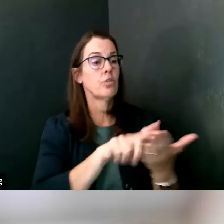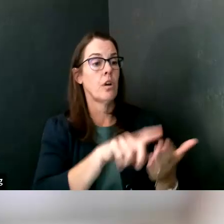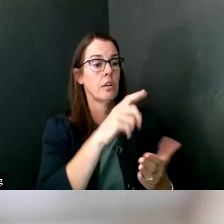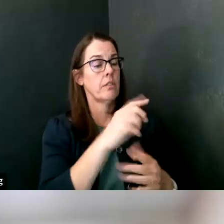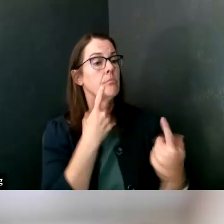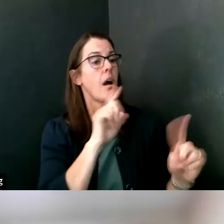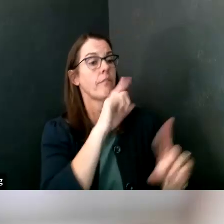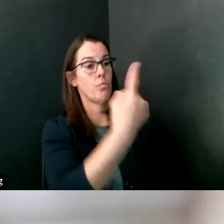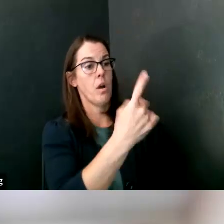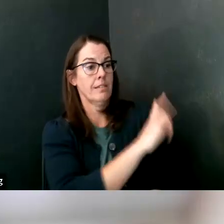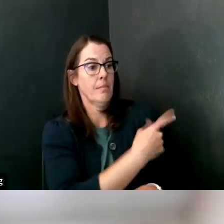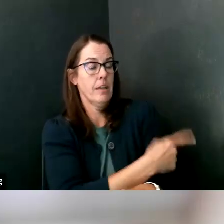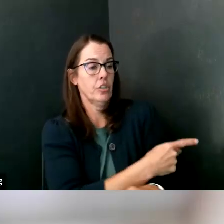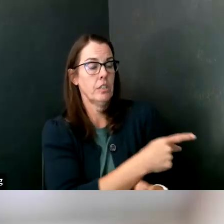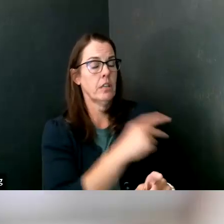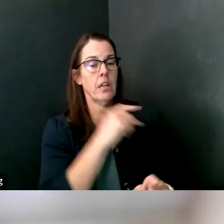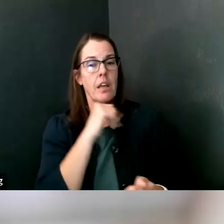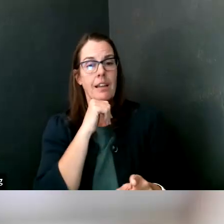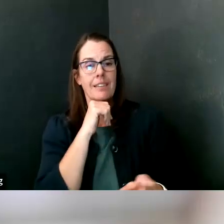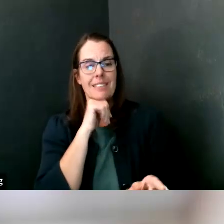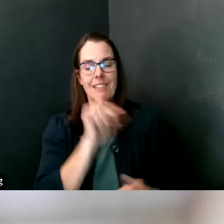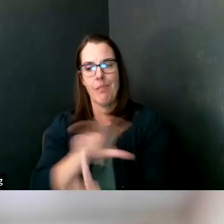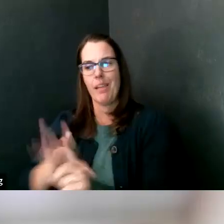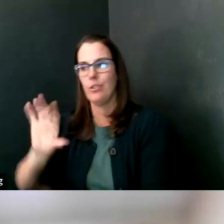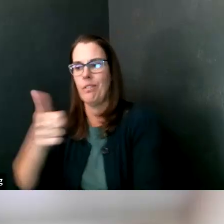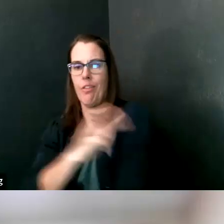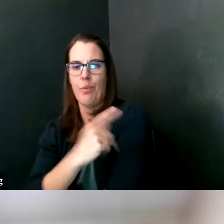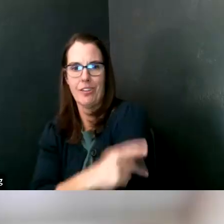circumstances inter isn't interchangeable with one that doesn't. So we urge the board to scrutinize